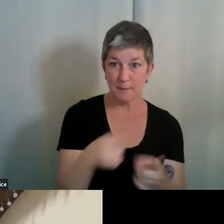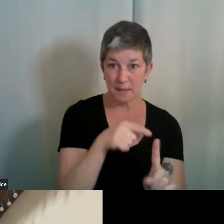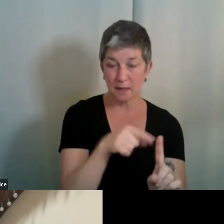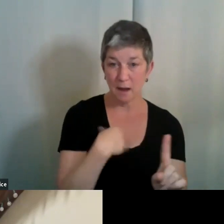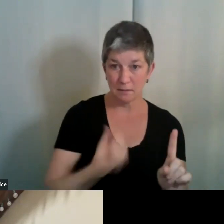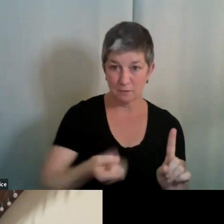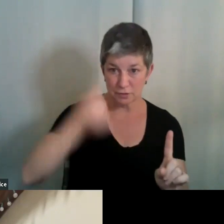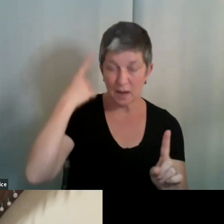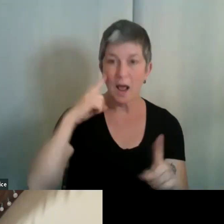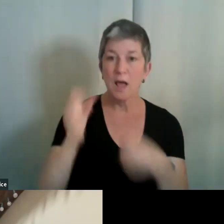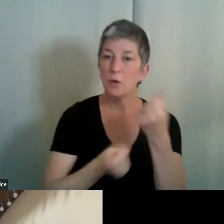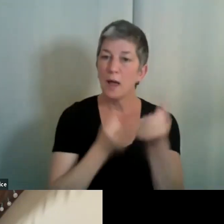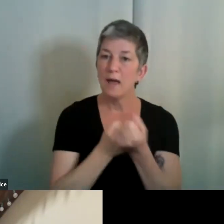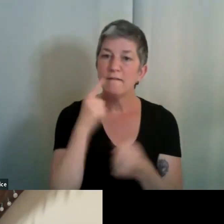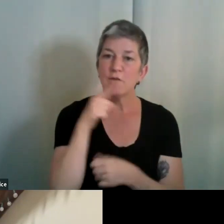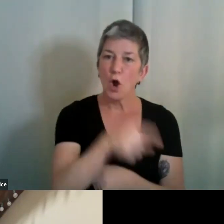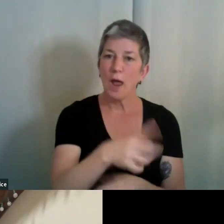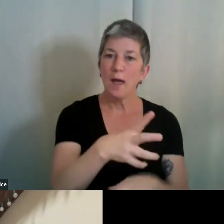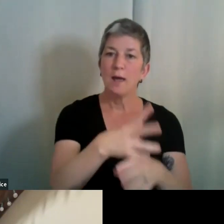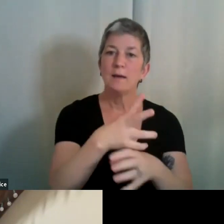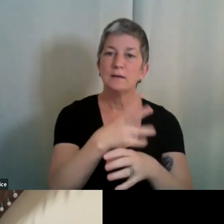have to advocate for him to give him a special school because I